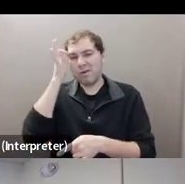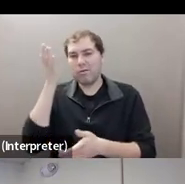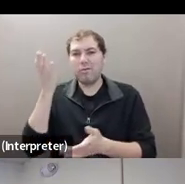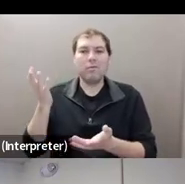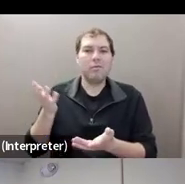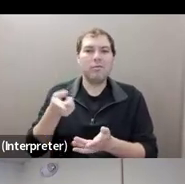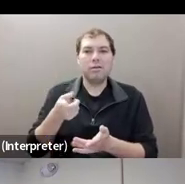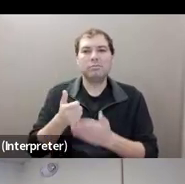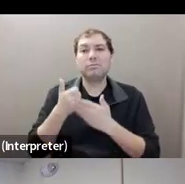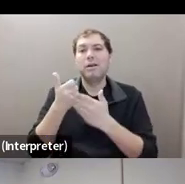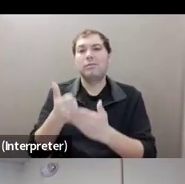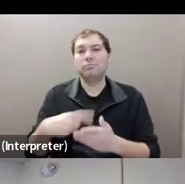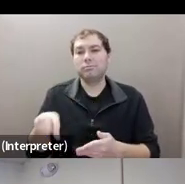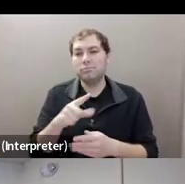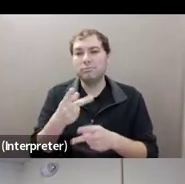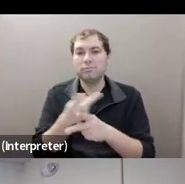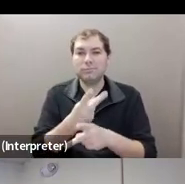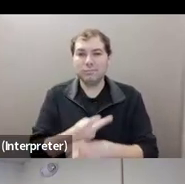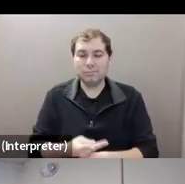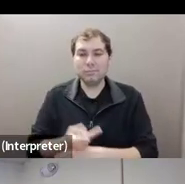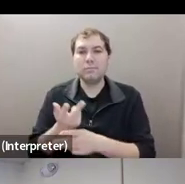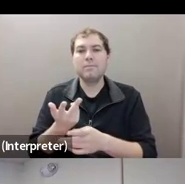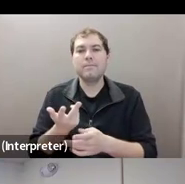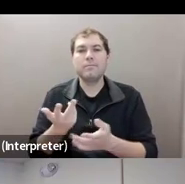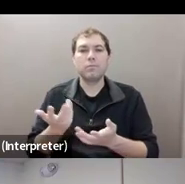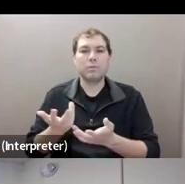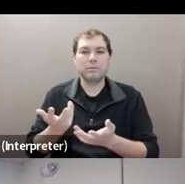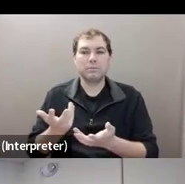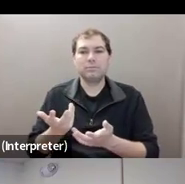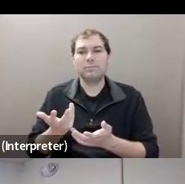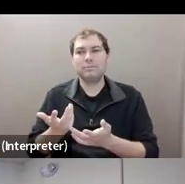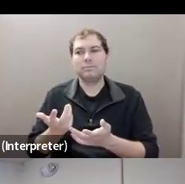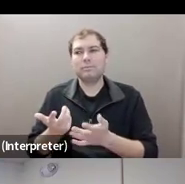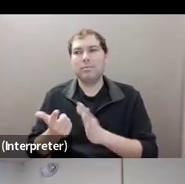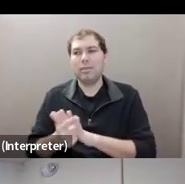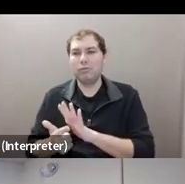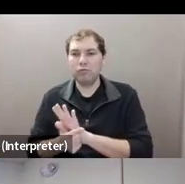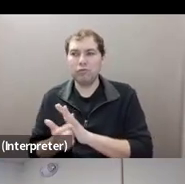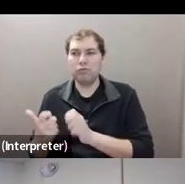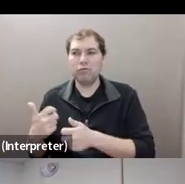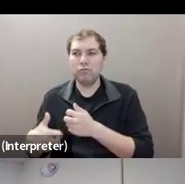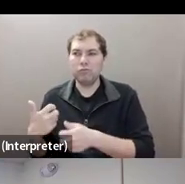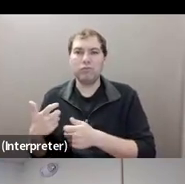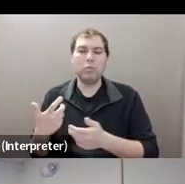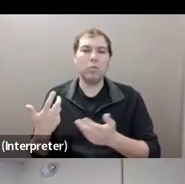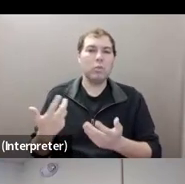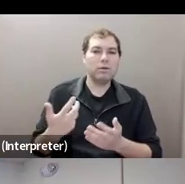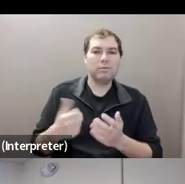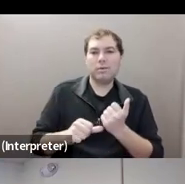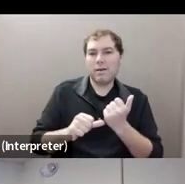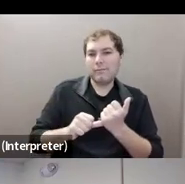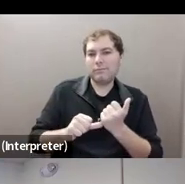17036717673: help us figure that you know out what is a legal issue? What is you know? What? What is an advocacy? Issue that that